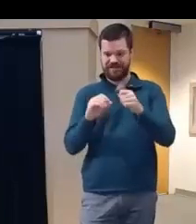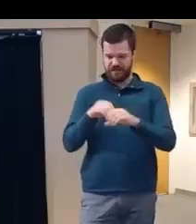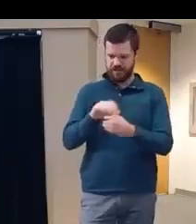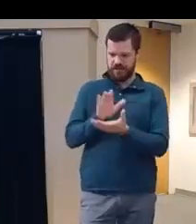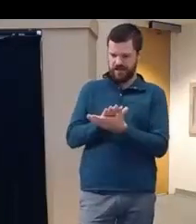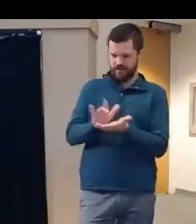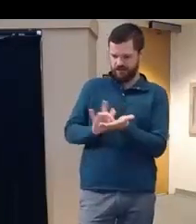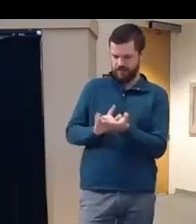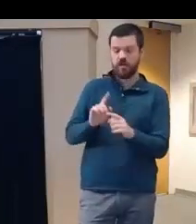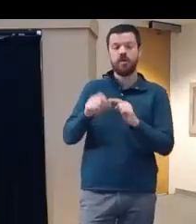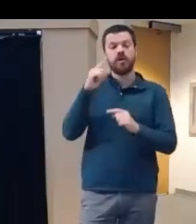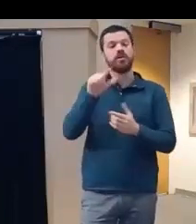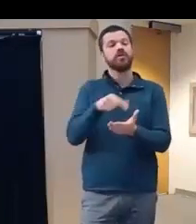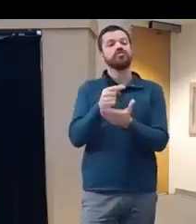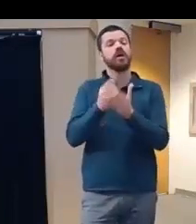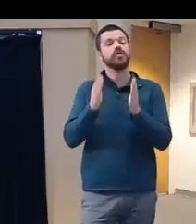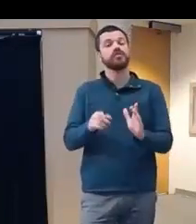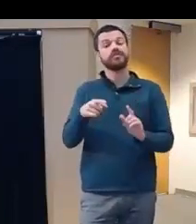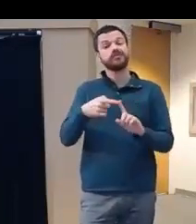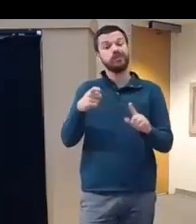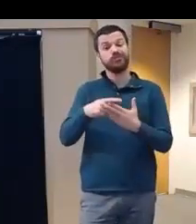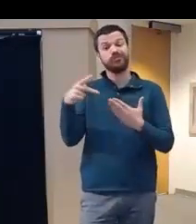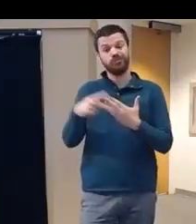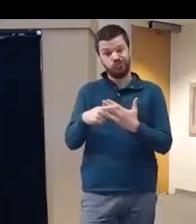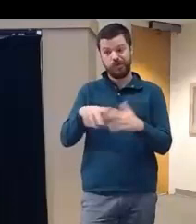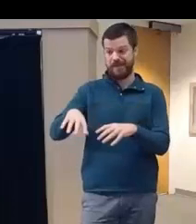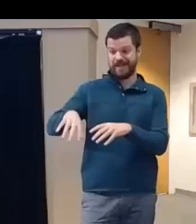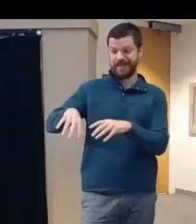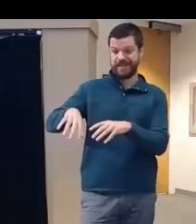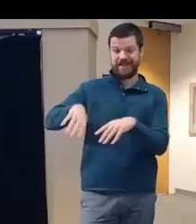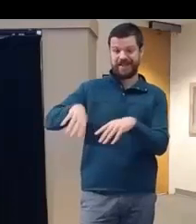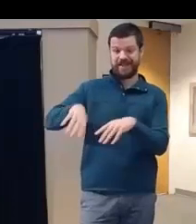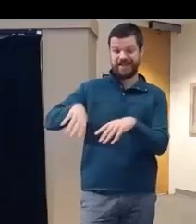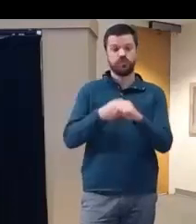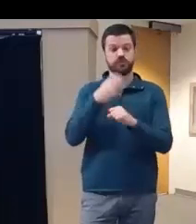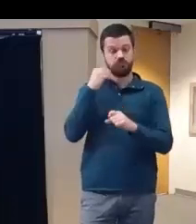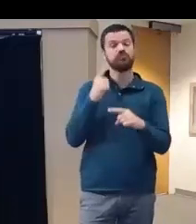but graduates of this program leave a two-year experience plus if they're a part-time student